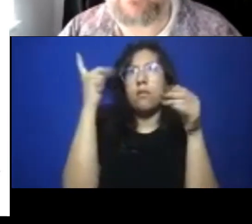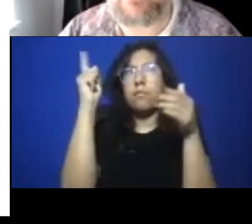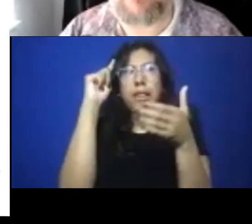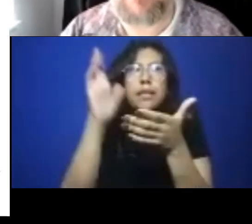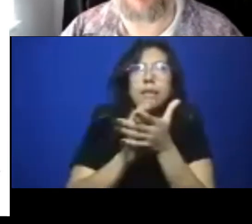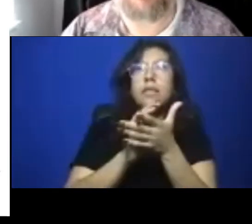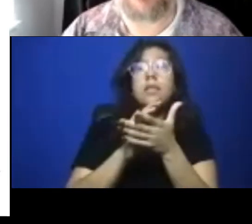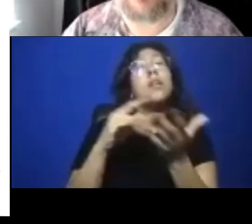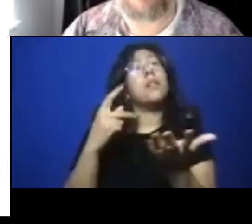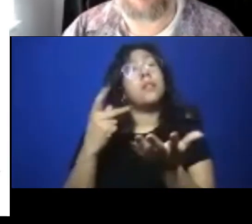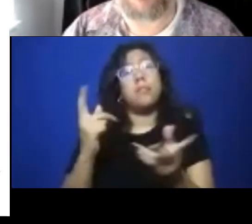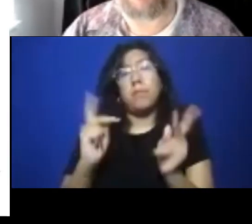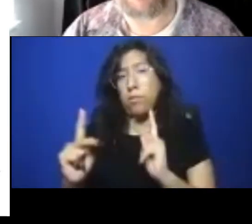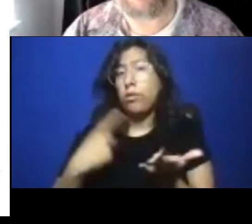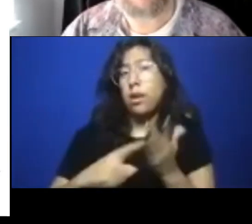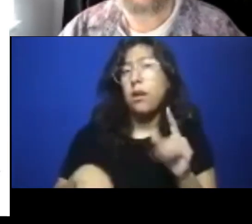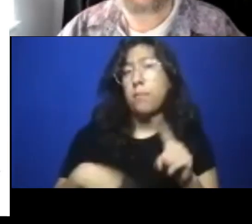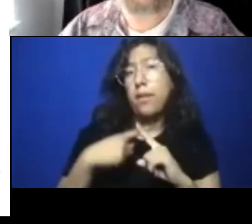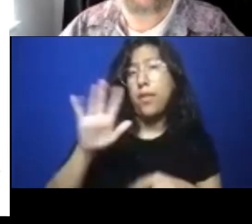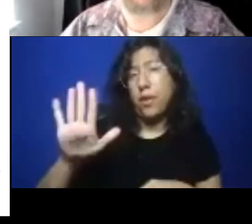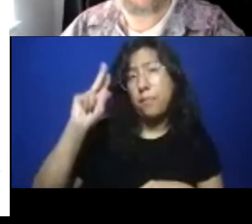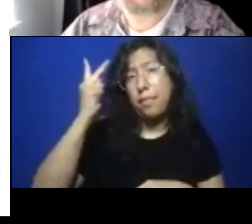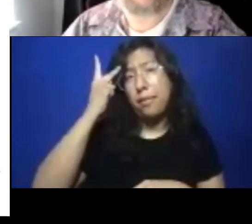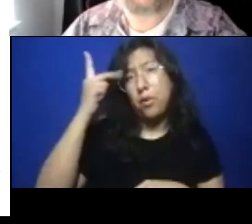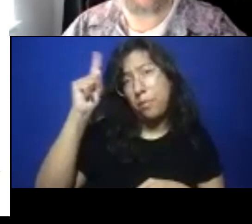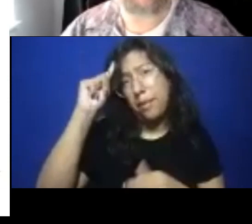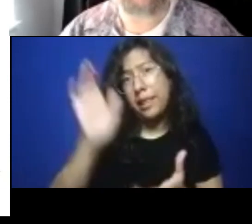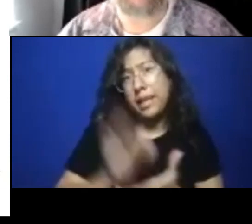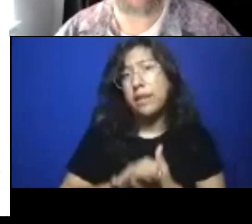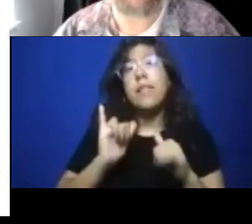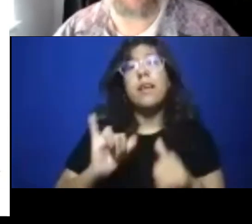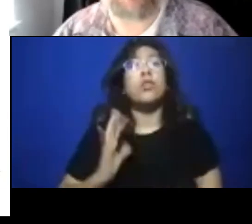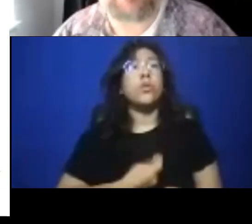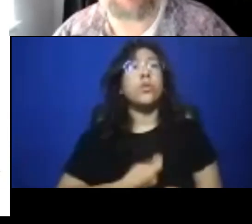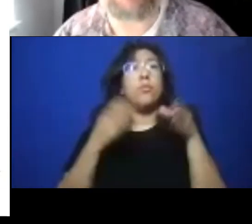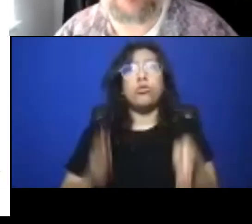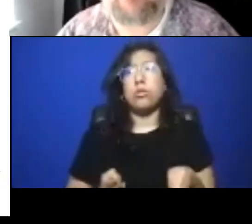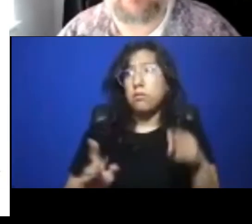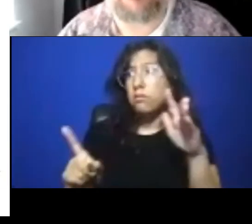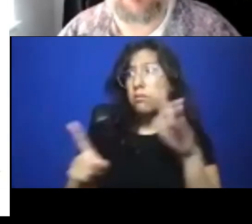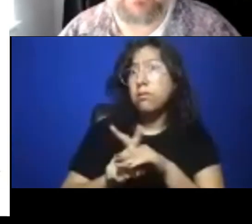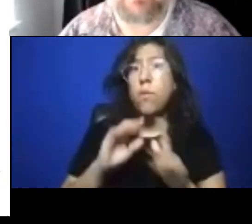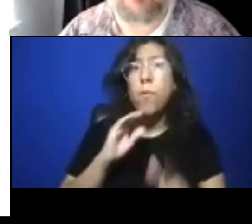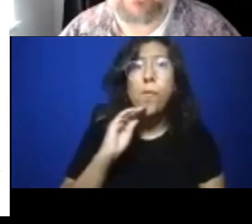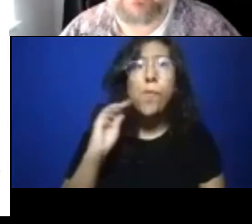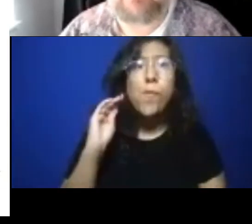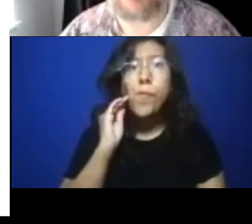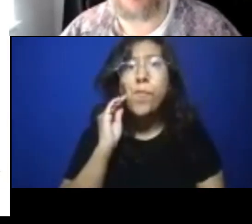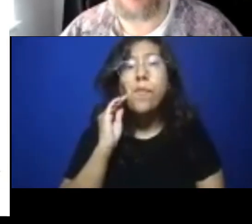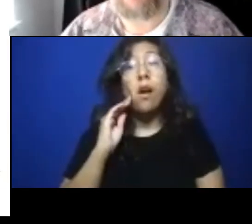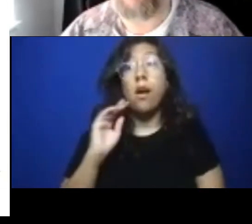are talking about their political beliefs. So if that trans person is there and has really radically different political beliefs